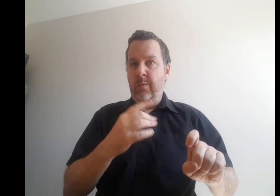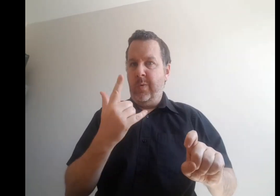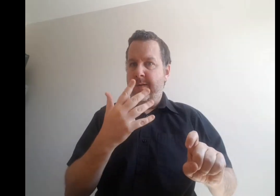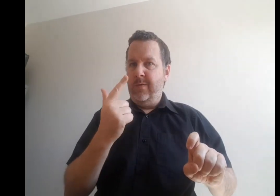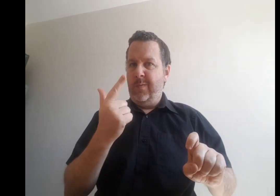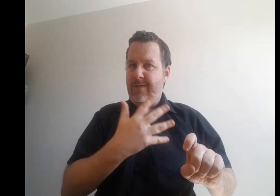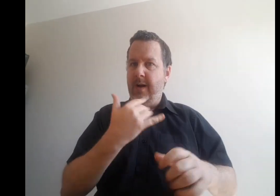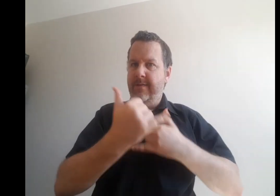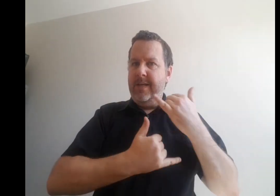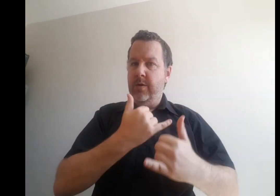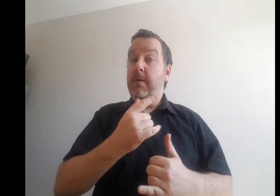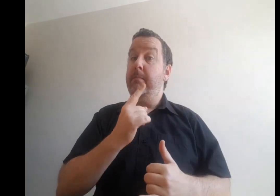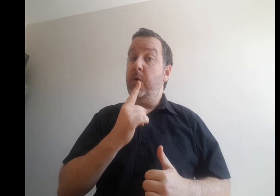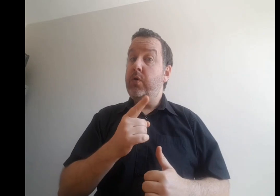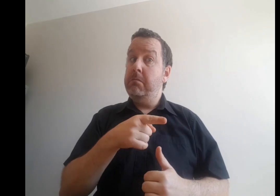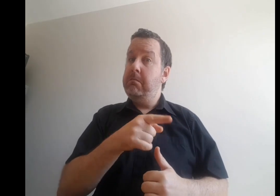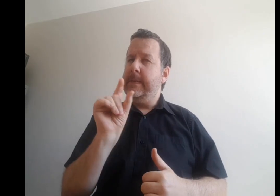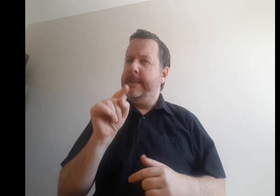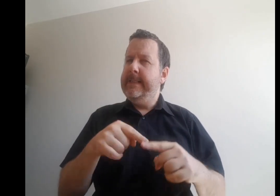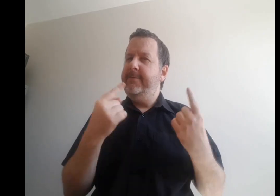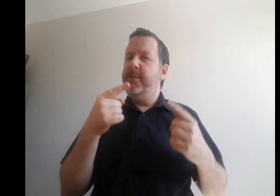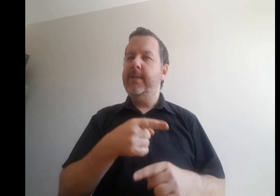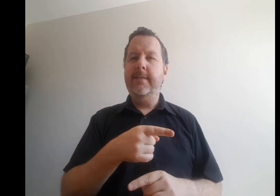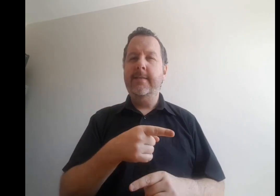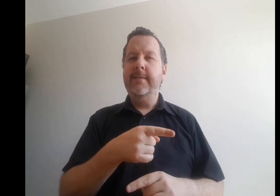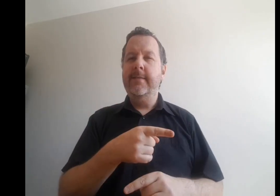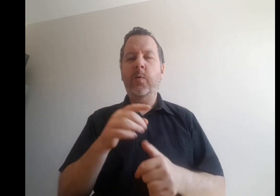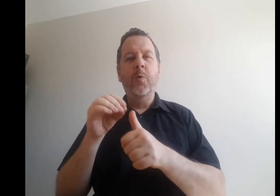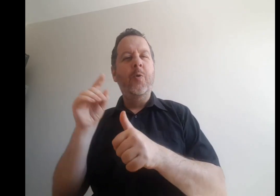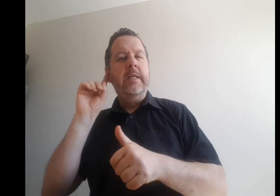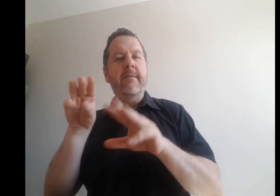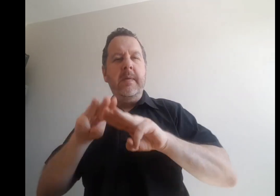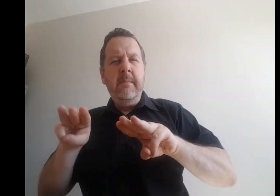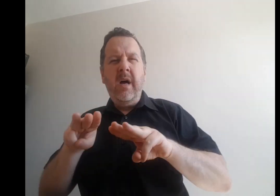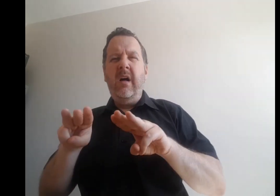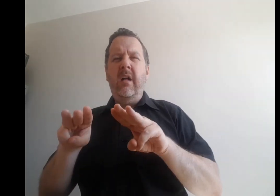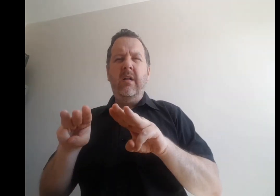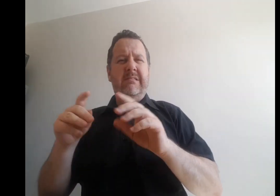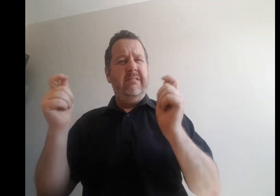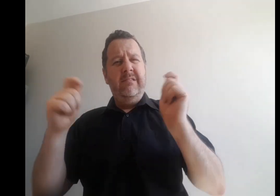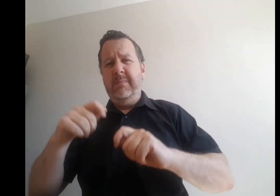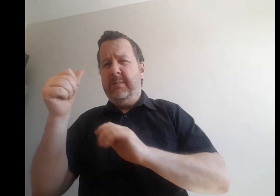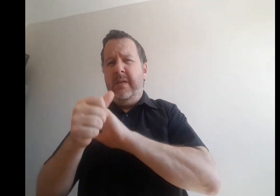But unlike a lot of deaf people in that situation, he actually seems to ... I'm not going to say 'thrive',